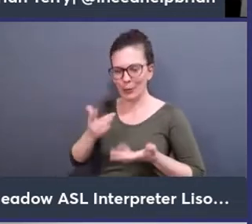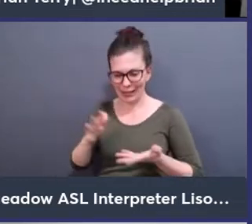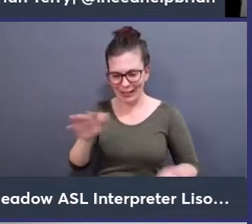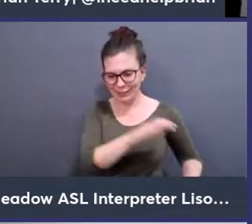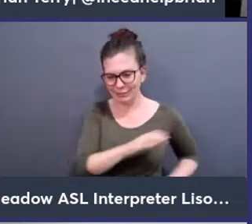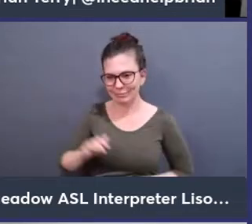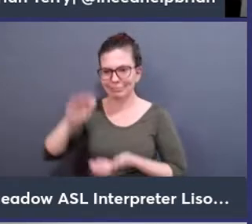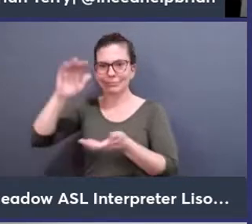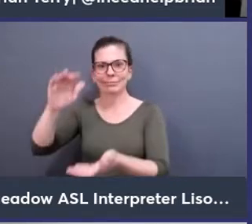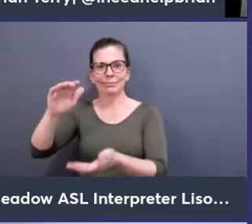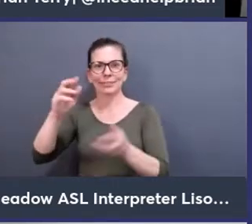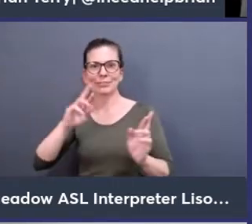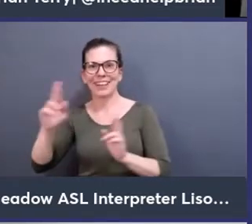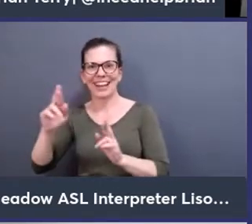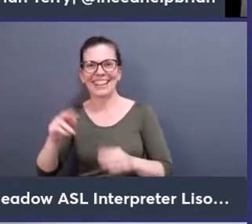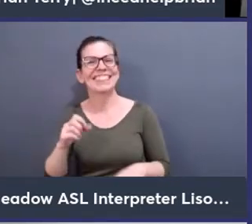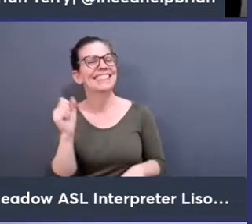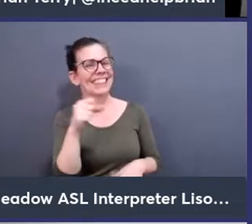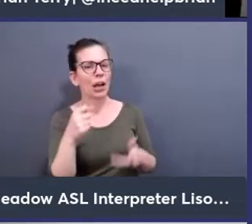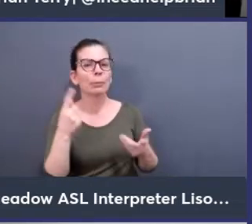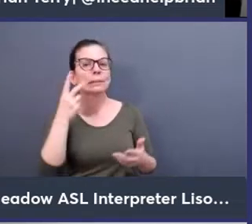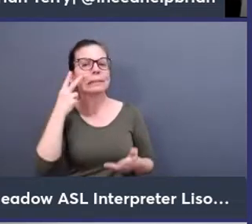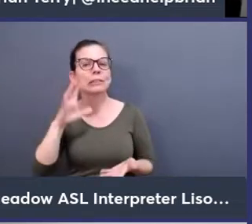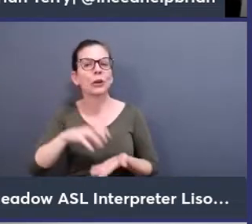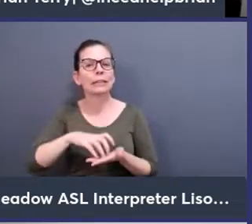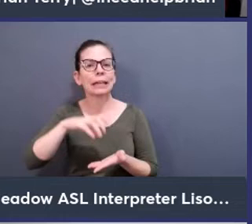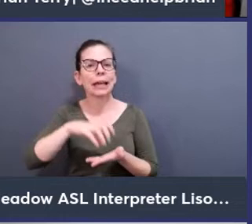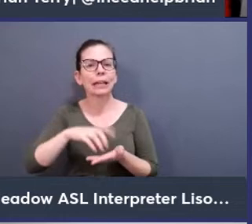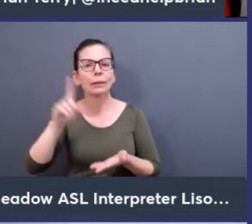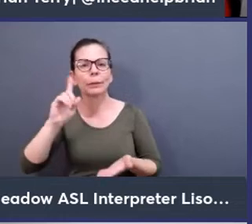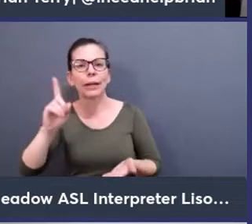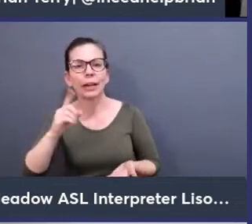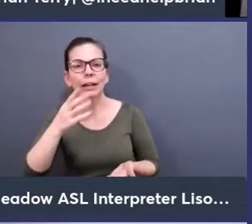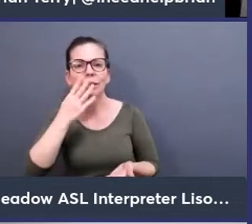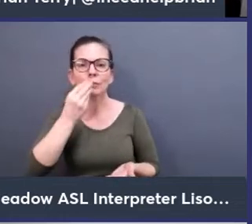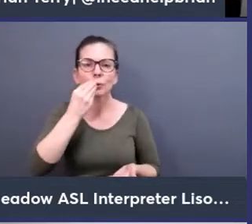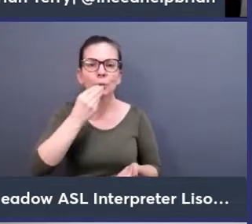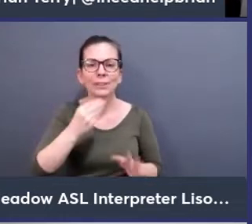There we go. (overlapping discussion) A couple of minutes later, yes.